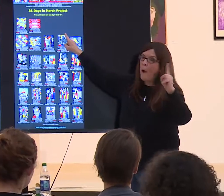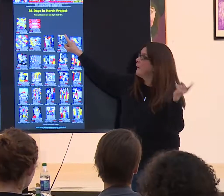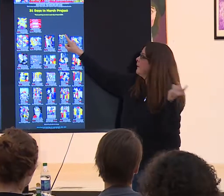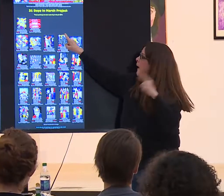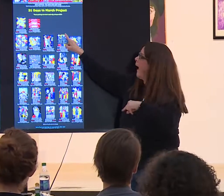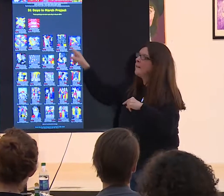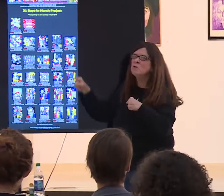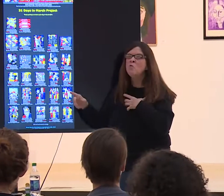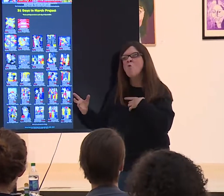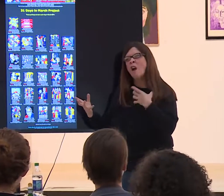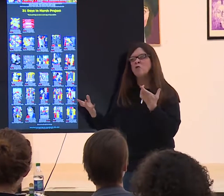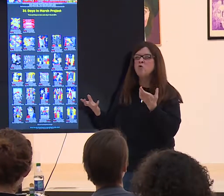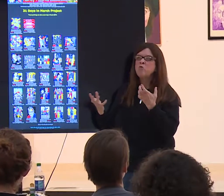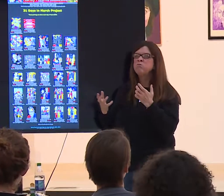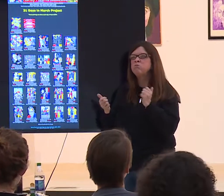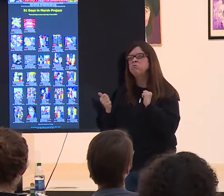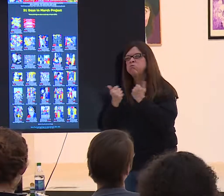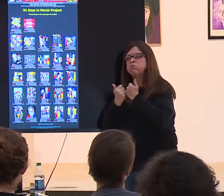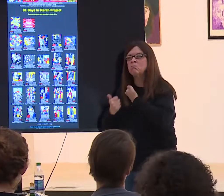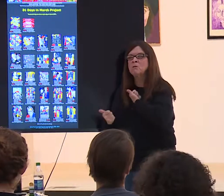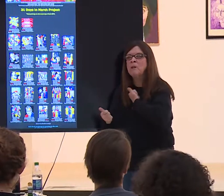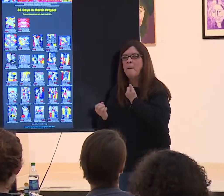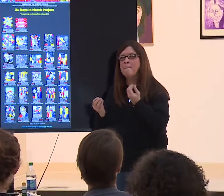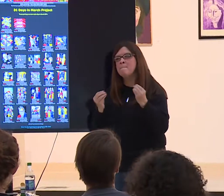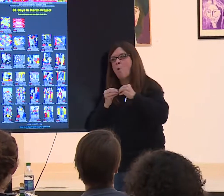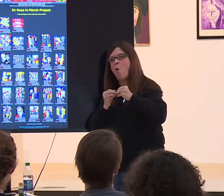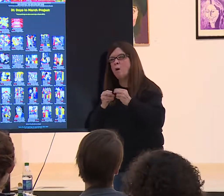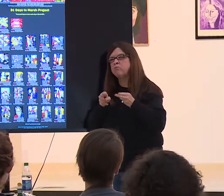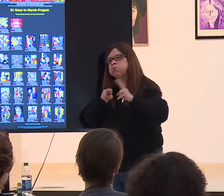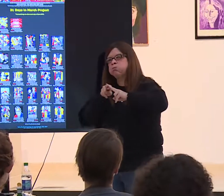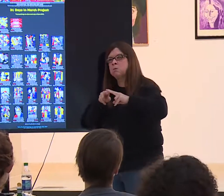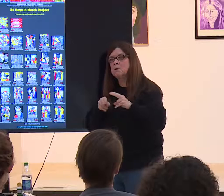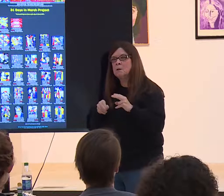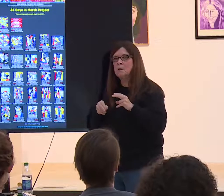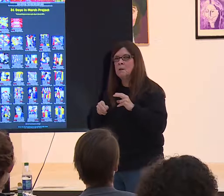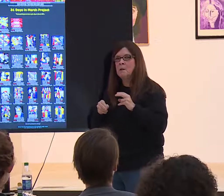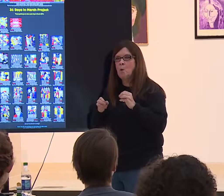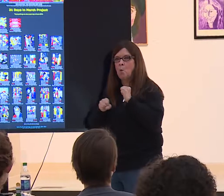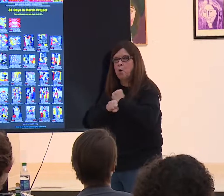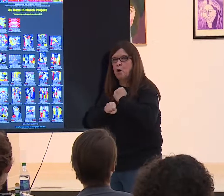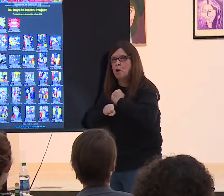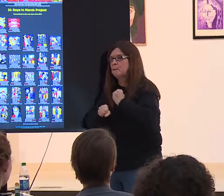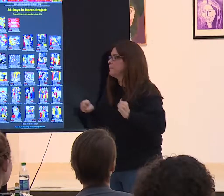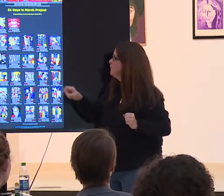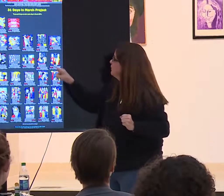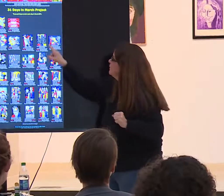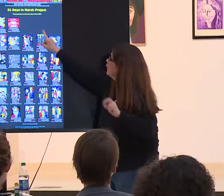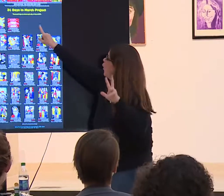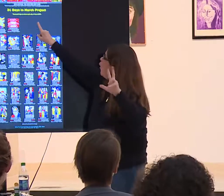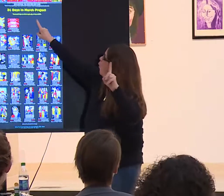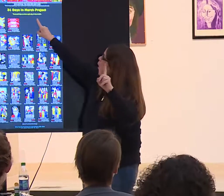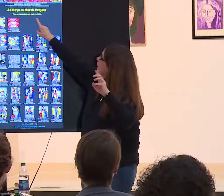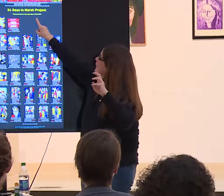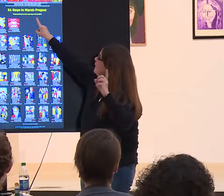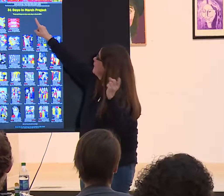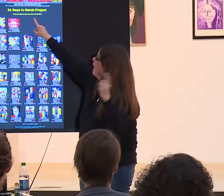Over here is a 31-day challenge that I undertook. I wanted to try to really encourage myself